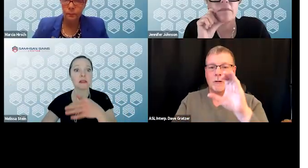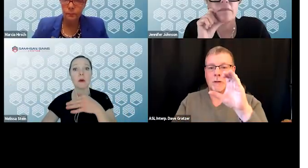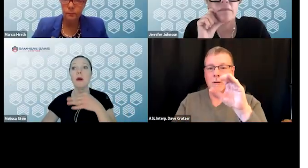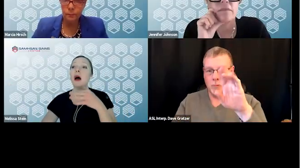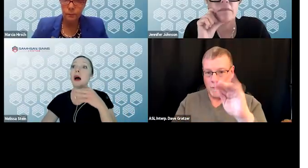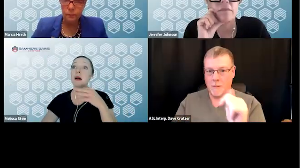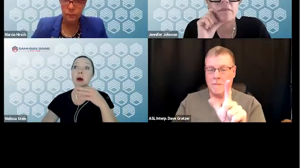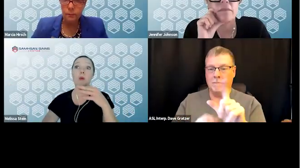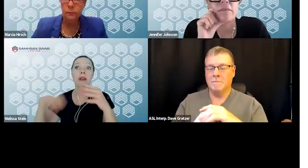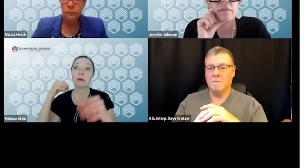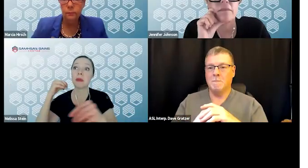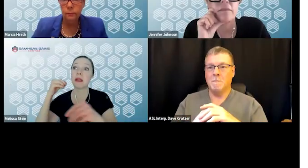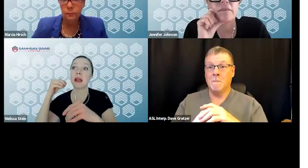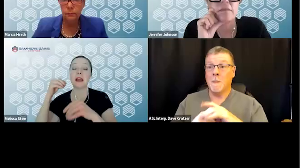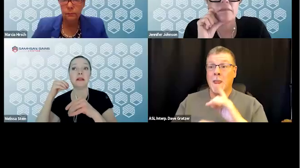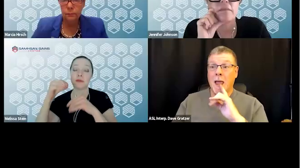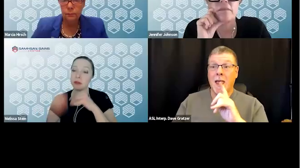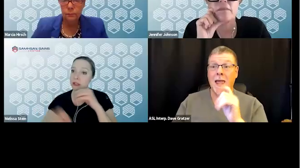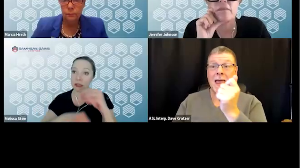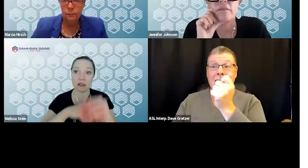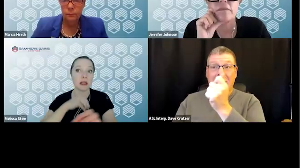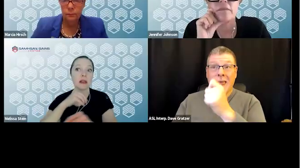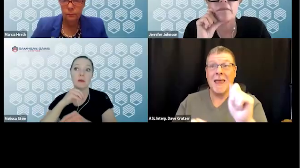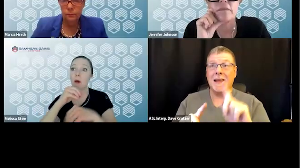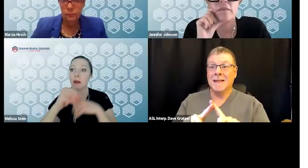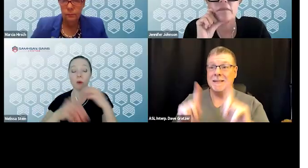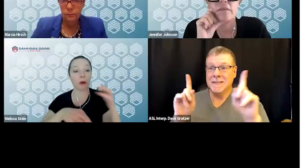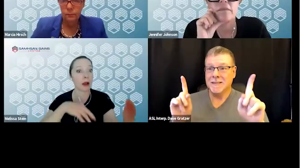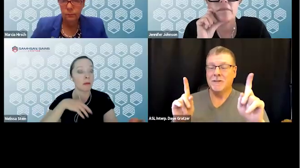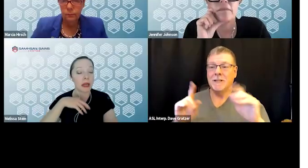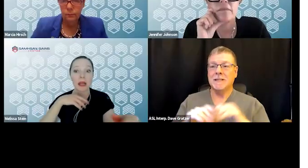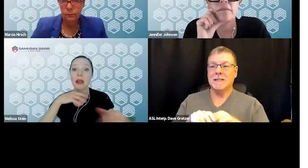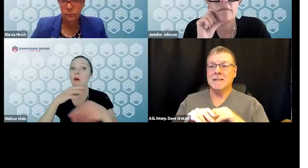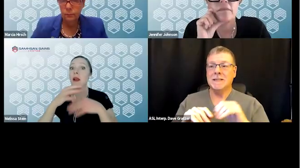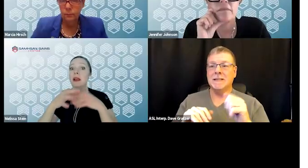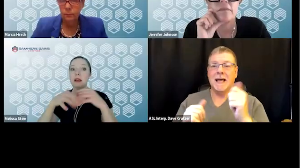And so, um, would there be any differences in what you are recommending or any